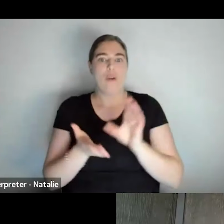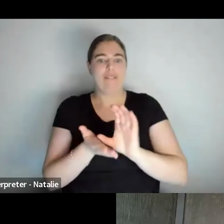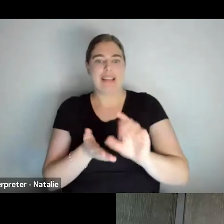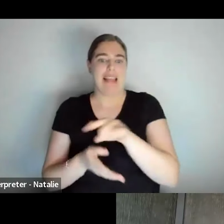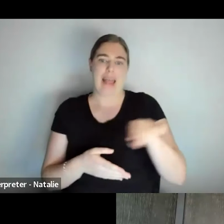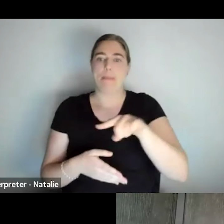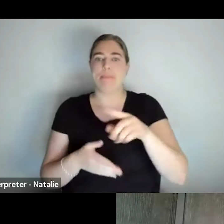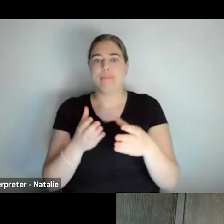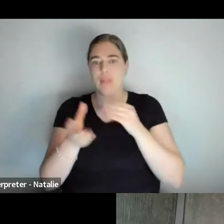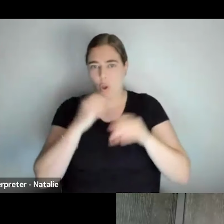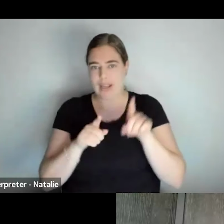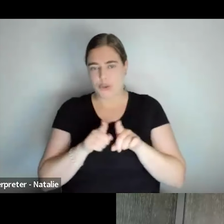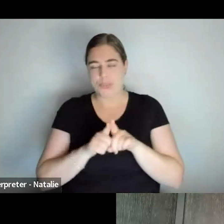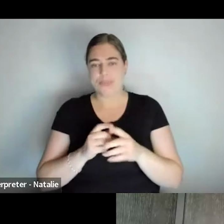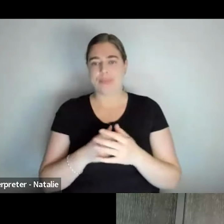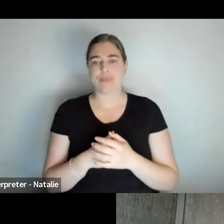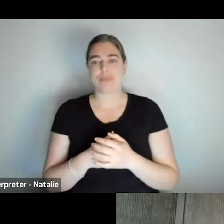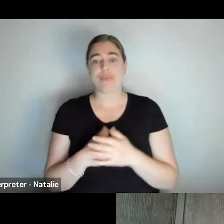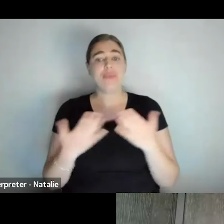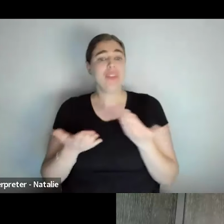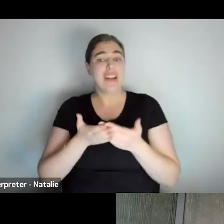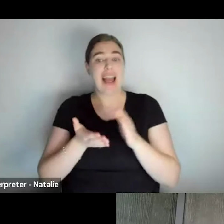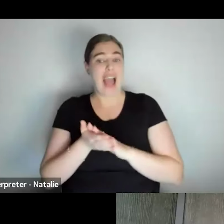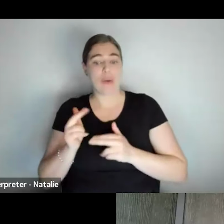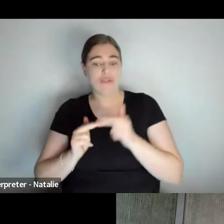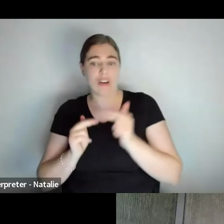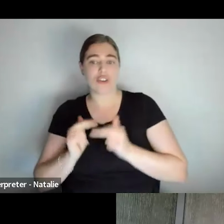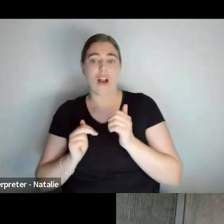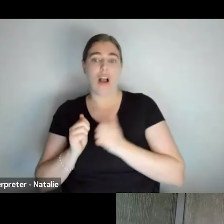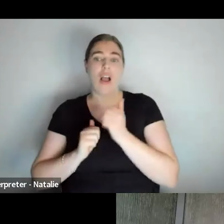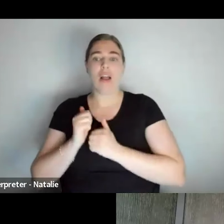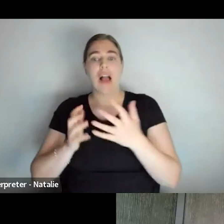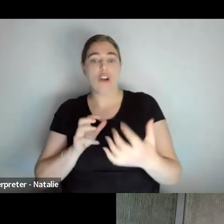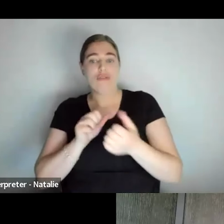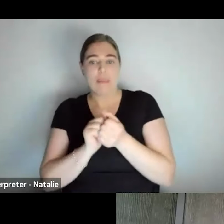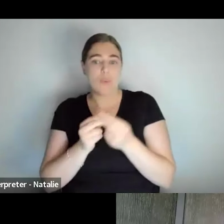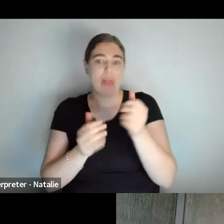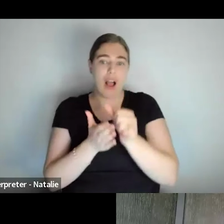And even how we structure agreements with artists, how we come to an agreement about